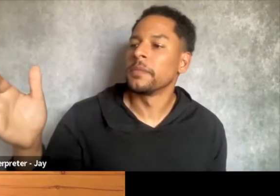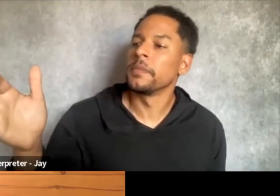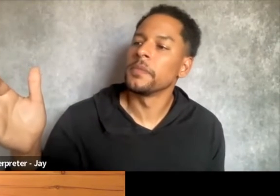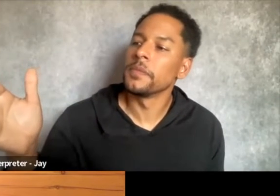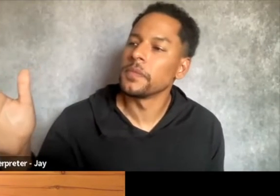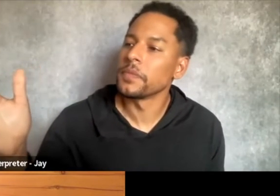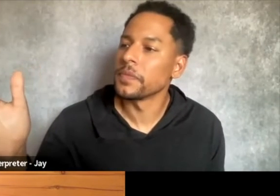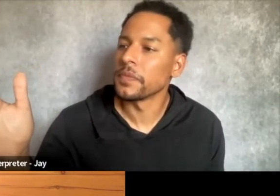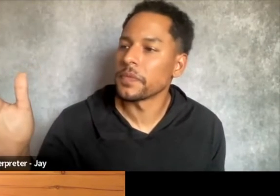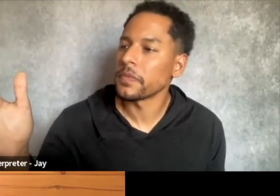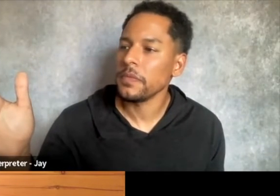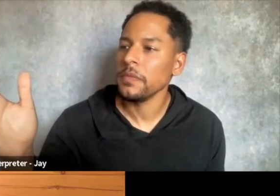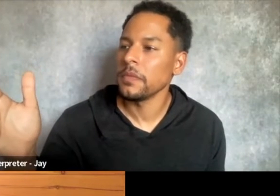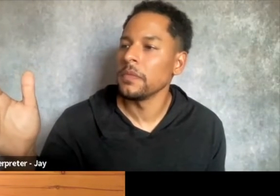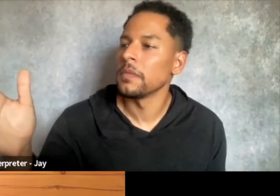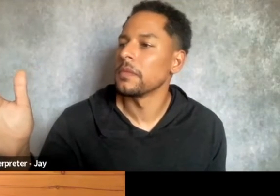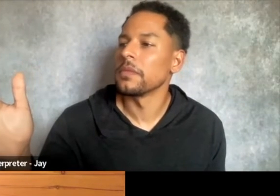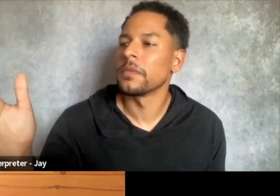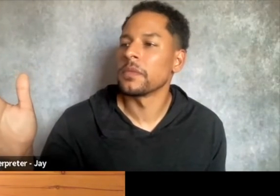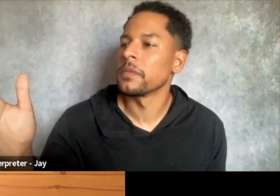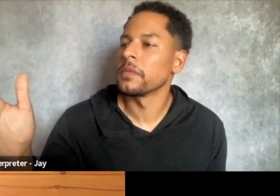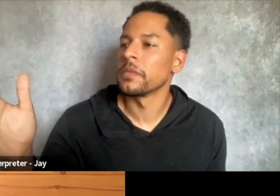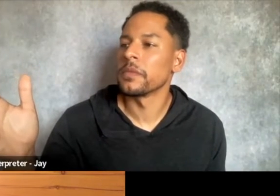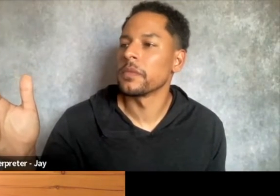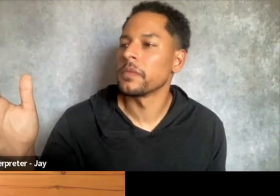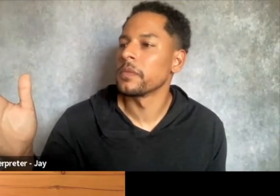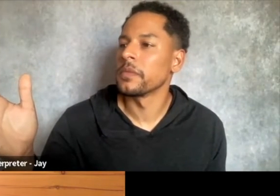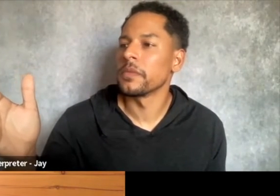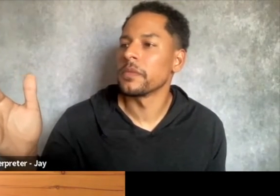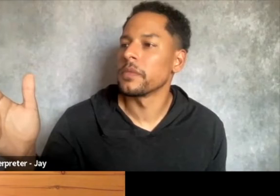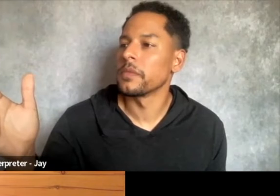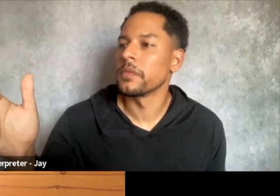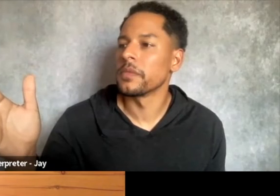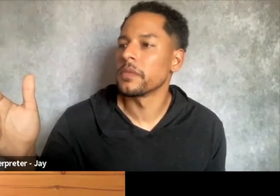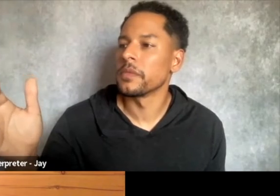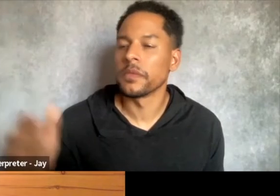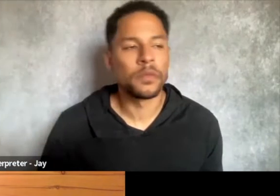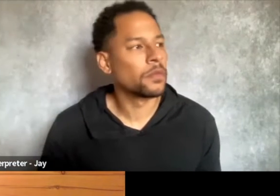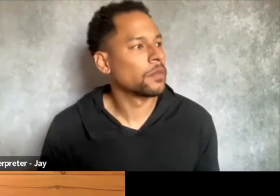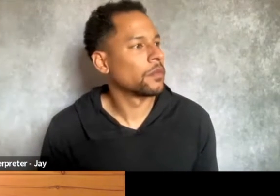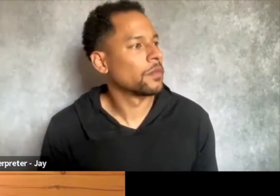Val stays in place this time. A kiss won't solve anything.